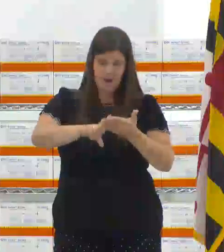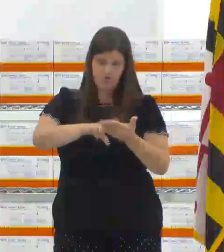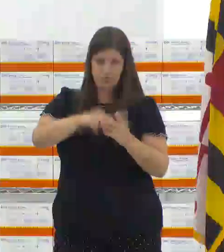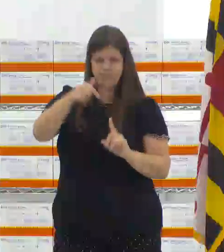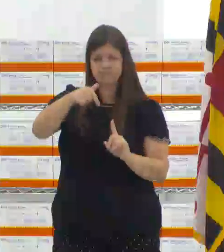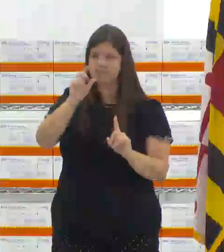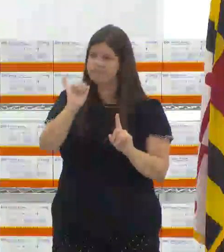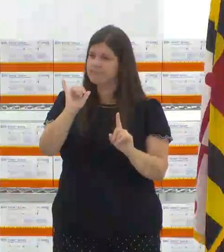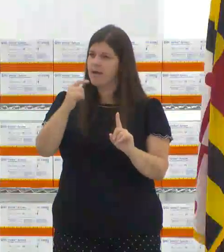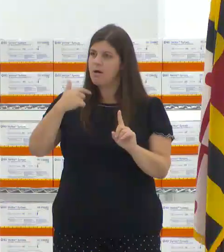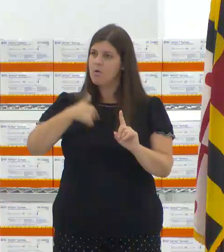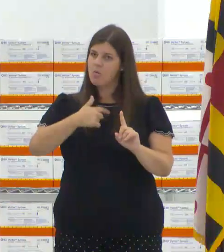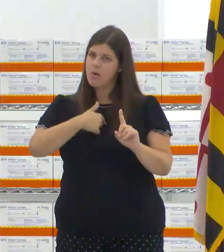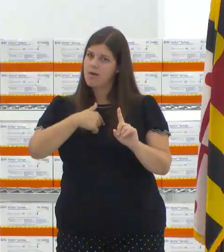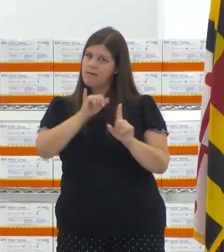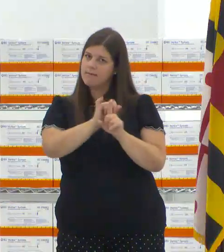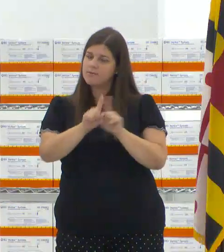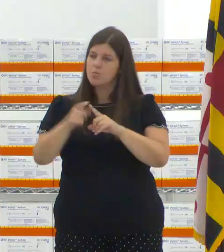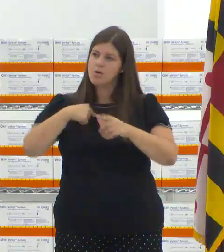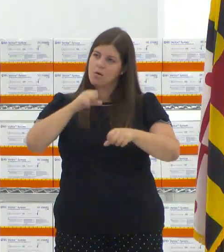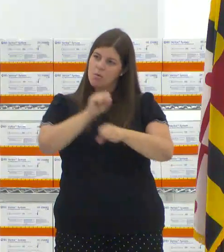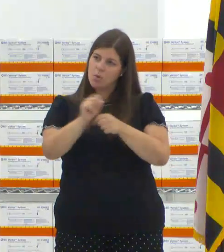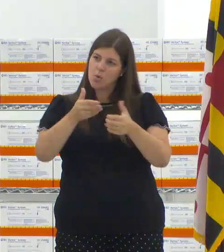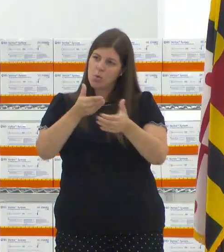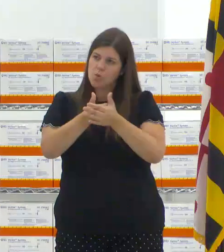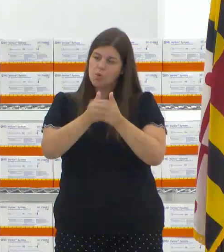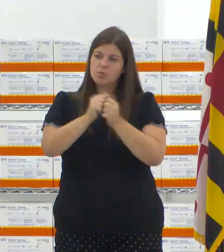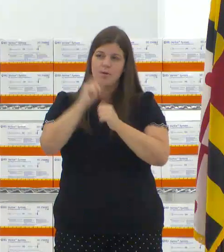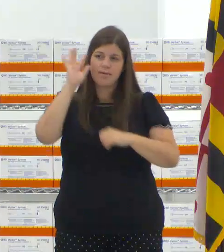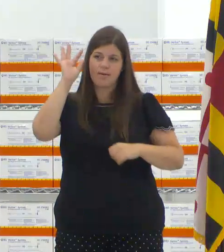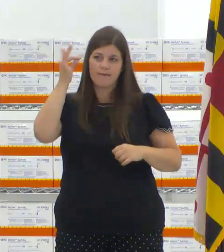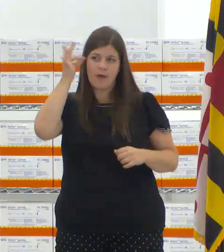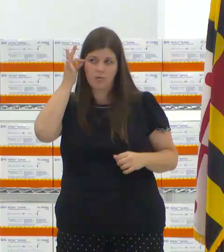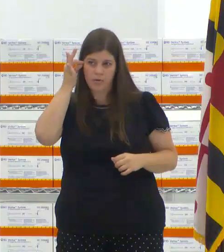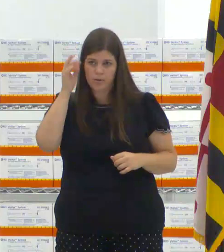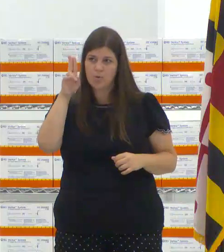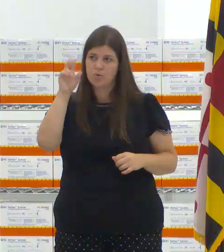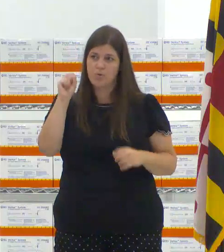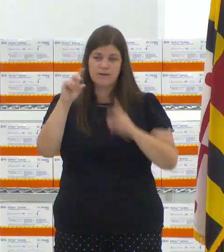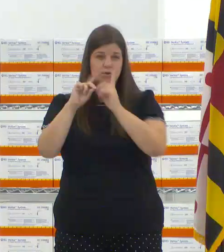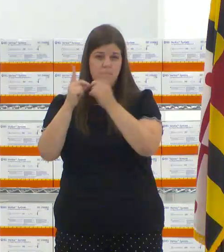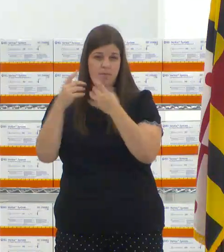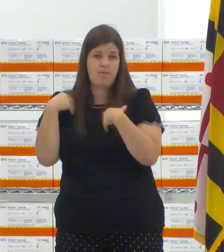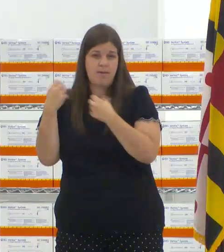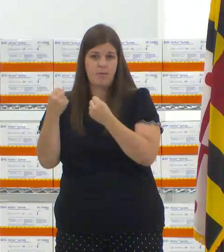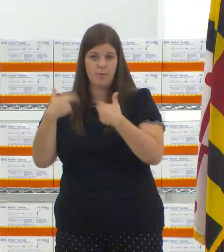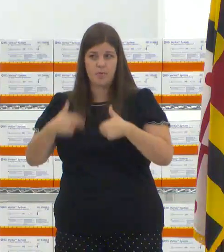difference with the clearly stepped into the fight and are making a tremendous introduction of this new test, which will allow